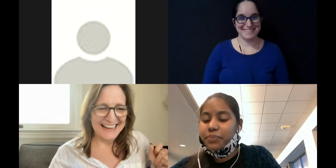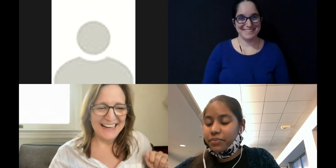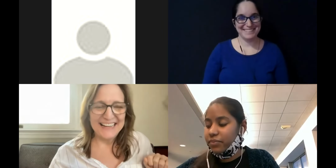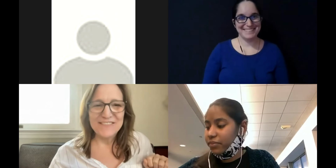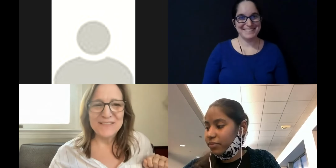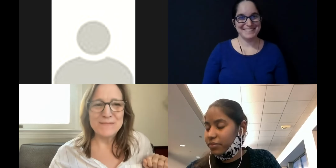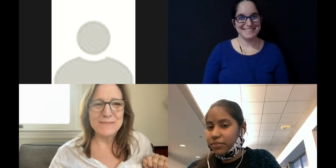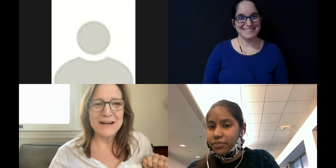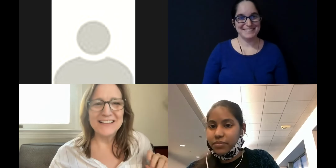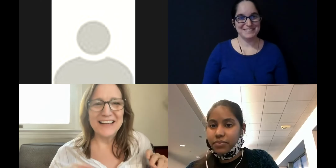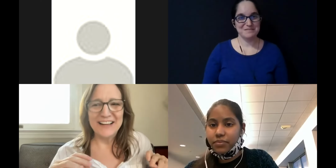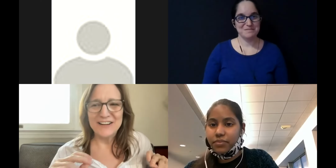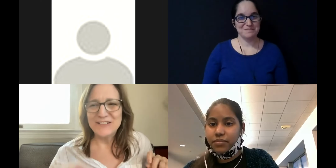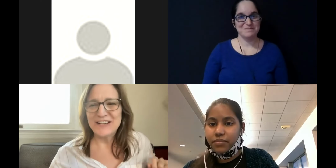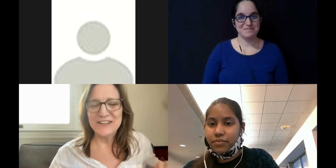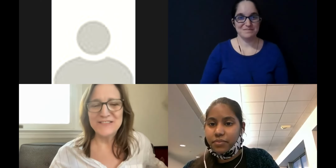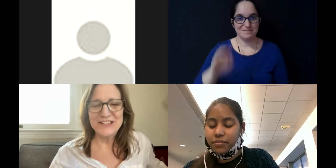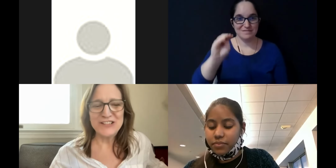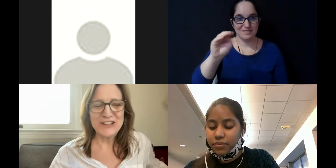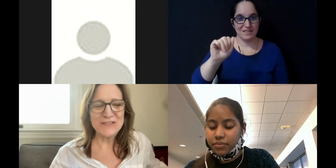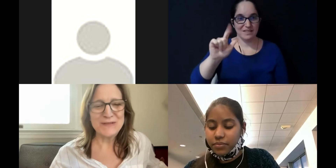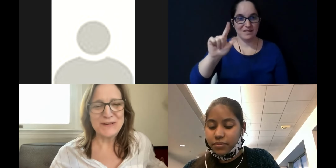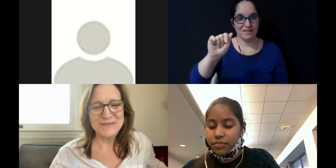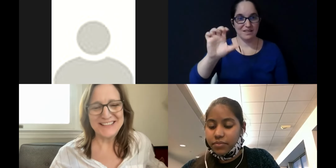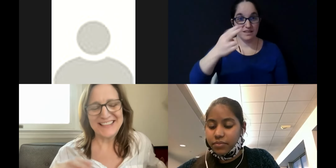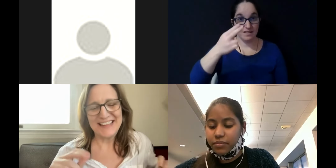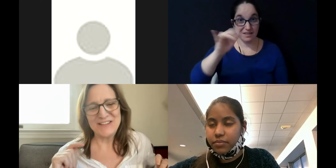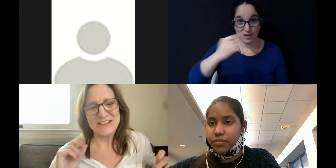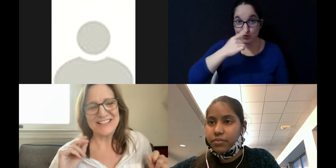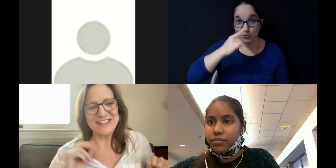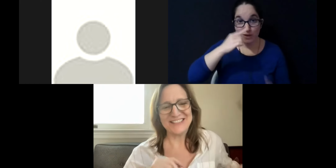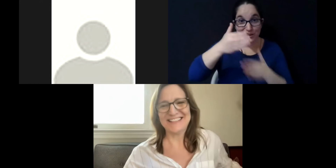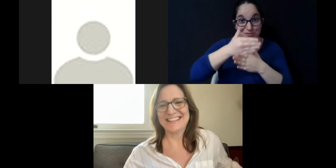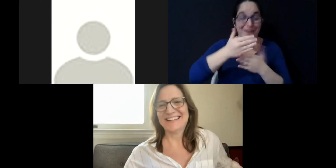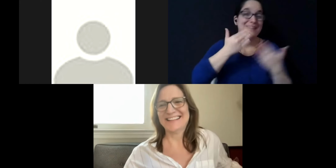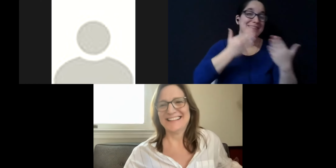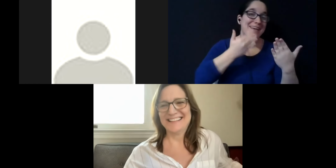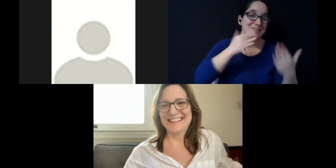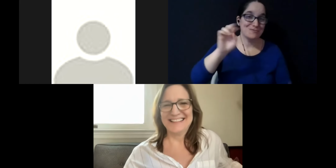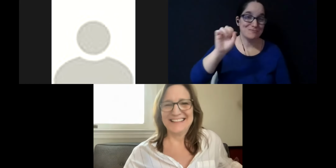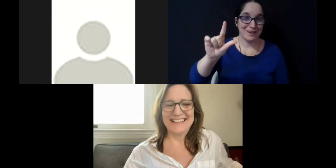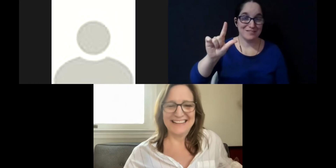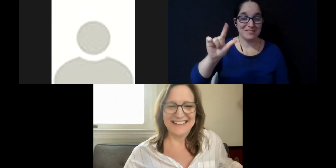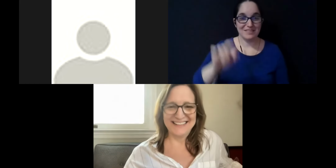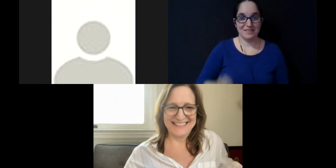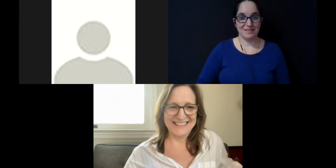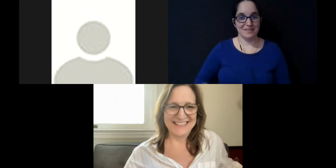Malakai, are you here? Would you share your poem? Thank you, Rachel. I am, how are you doing today?